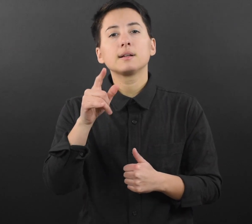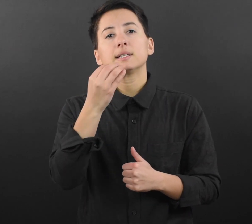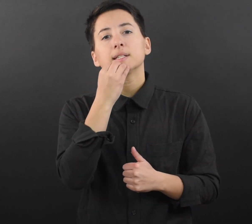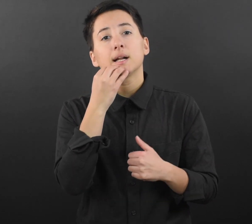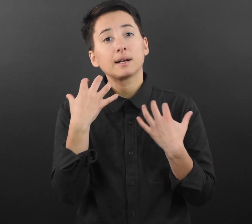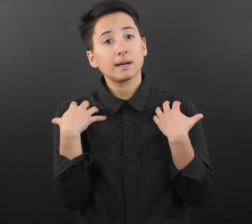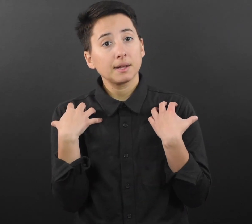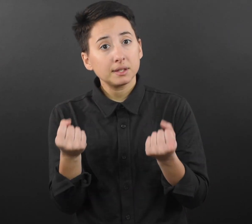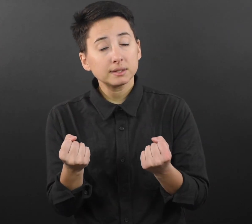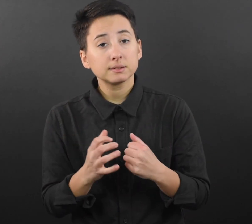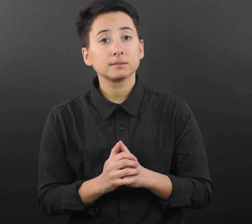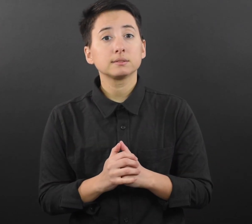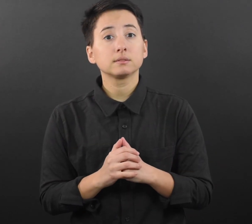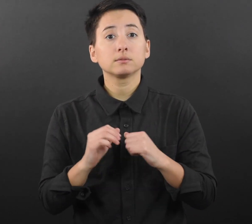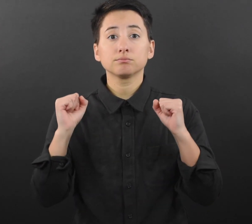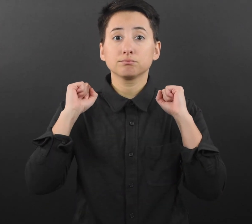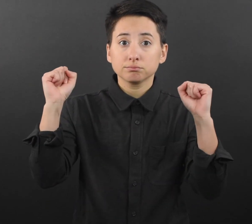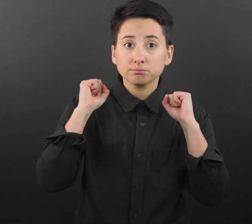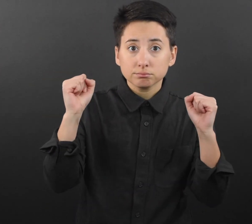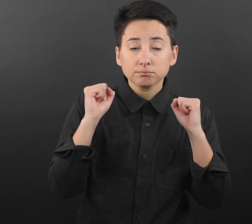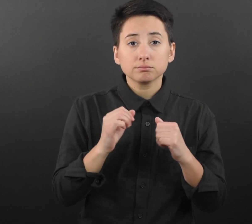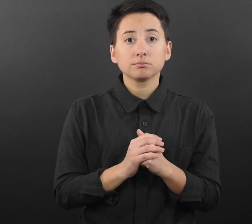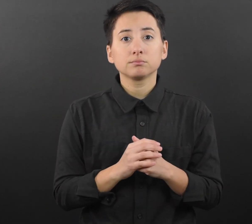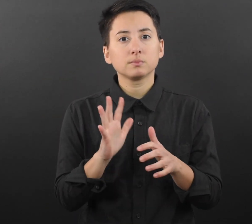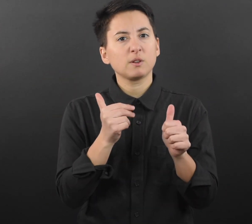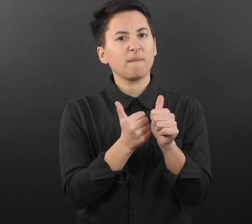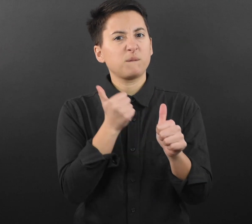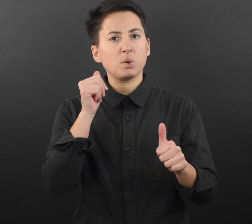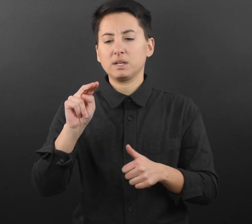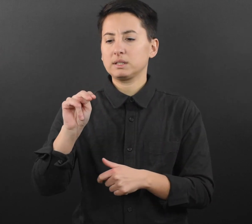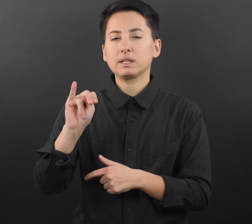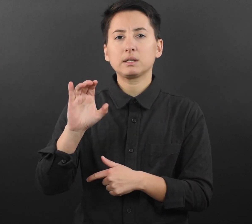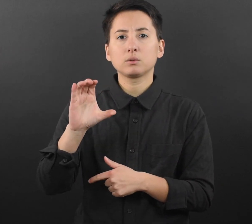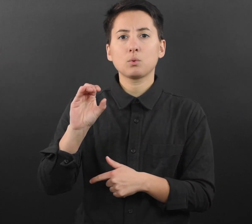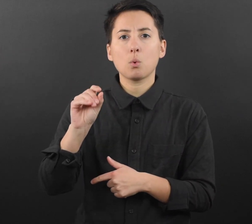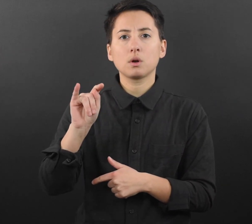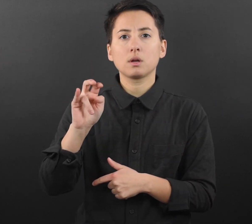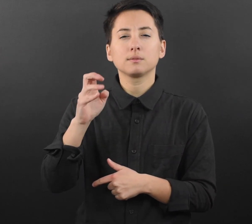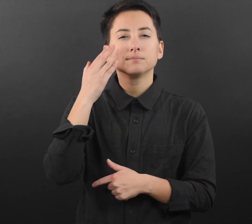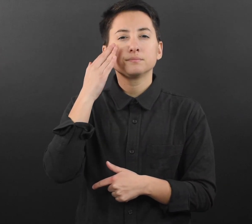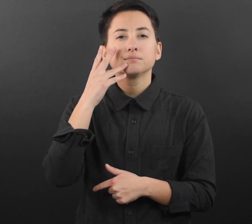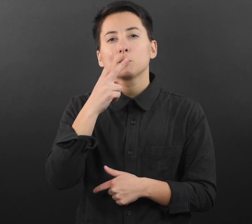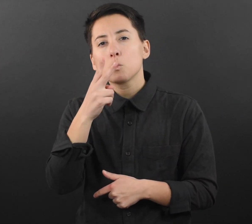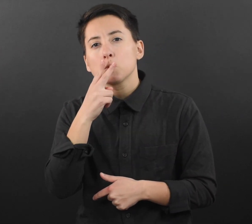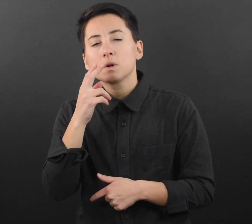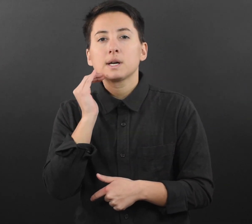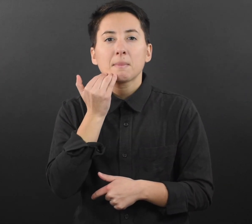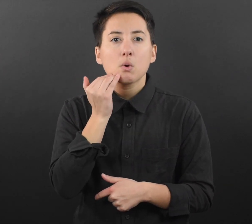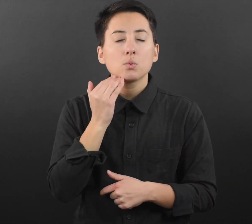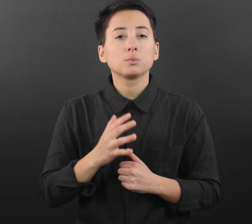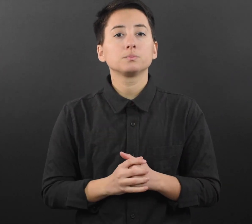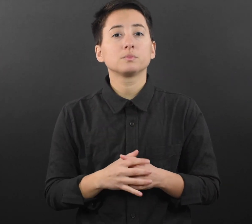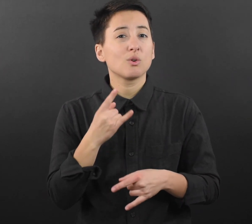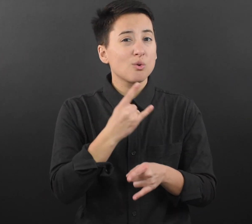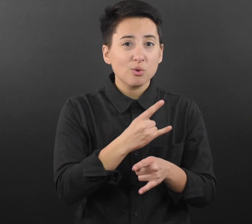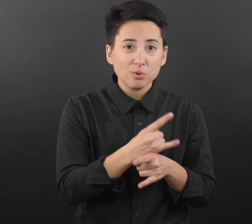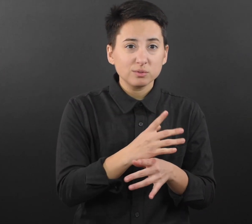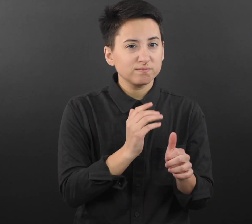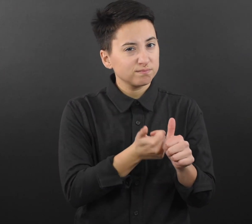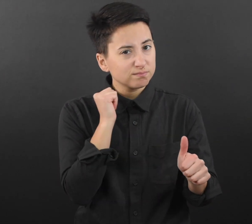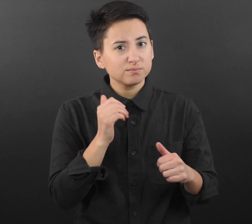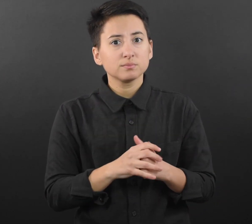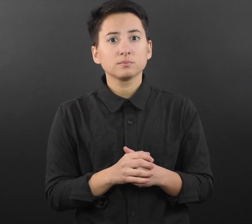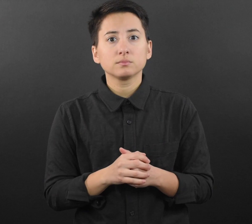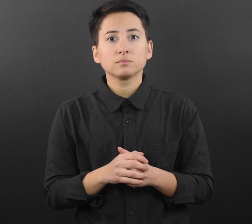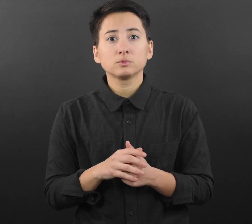Eat healthy; exercise; avoid nicotine, alcohol, and illegal drugs;